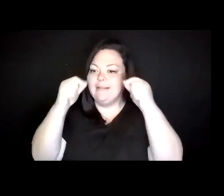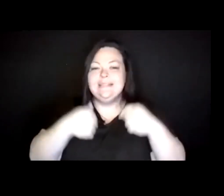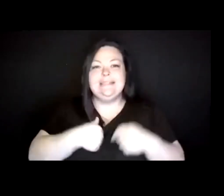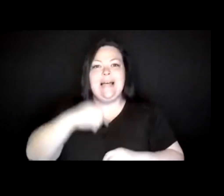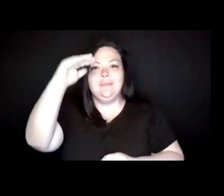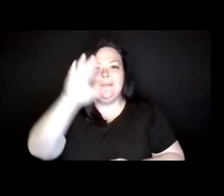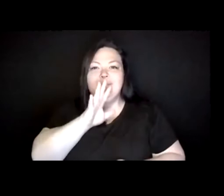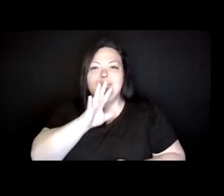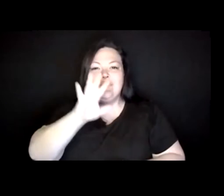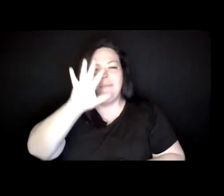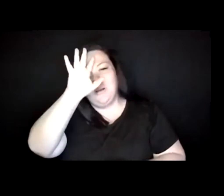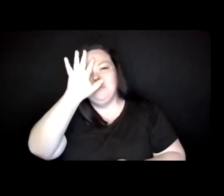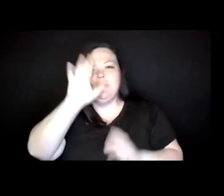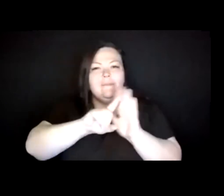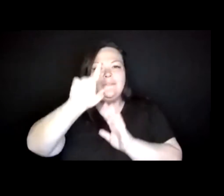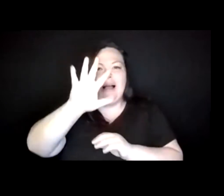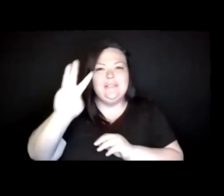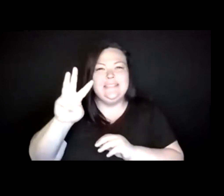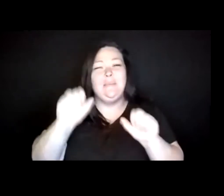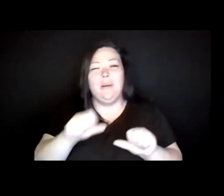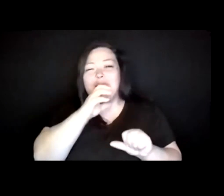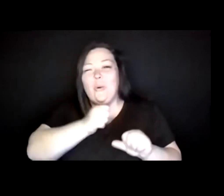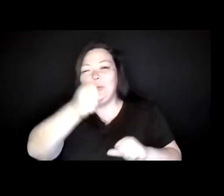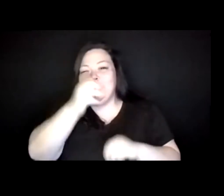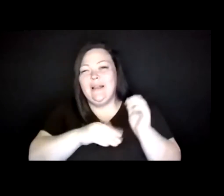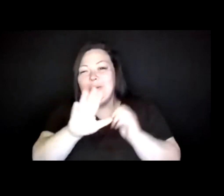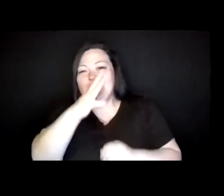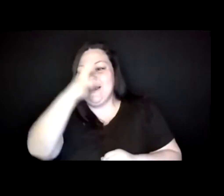probably older than your parents but I'm here so--